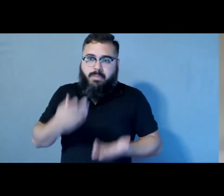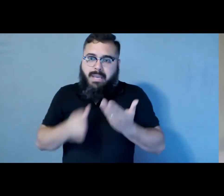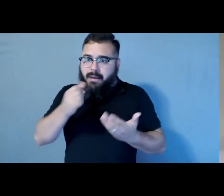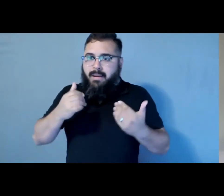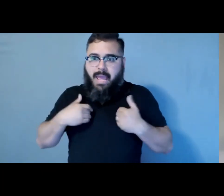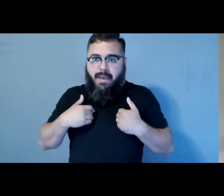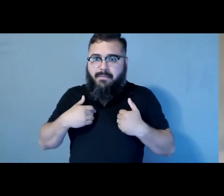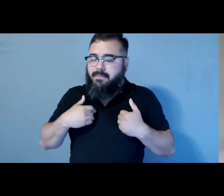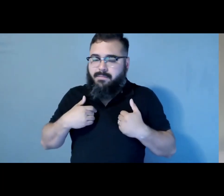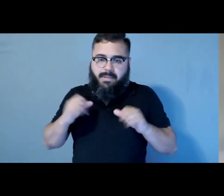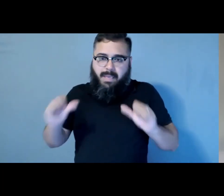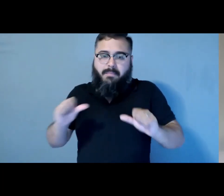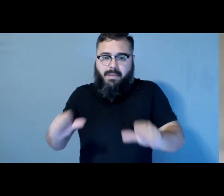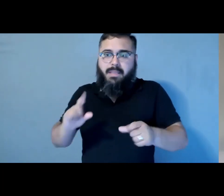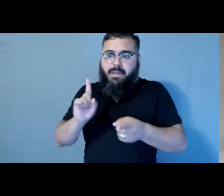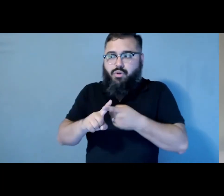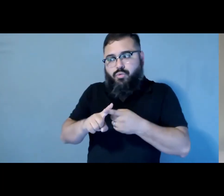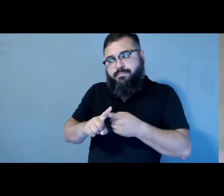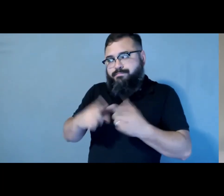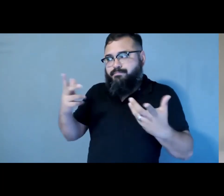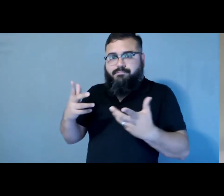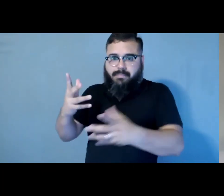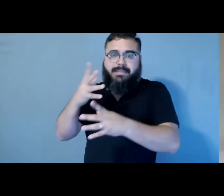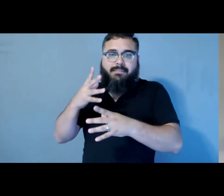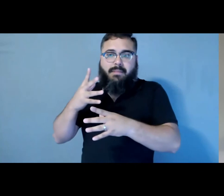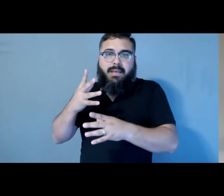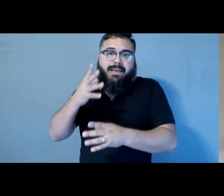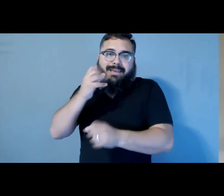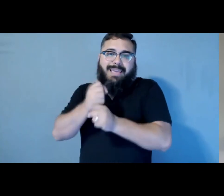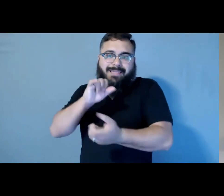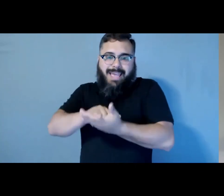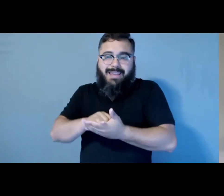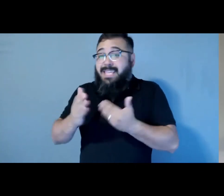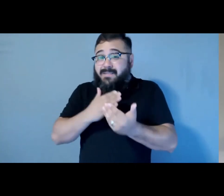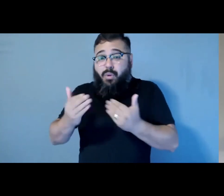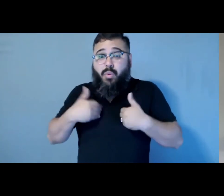because eventually you do have the accommodation in place. And even though the process was very frustrating